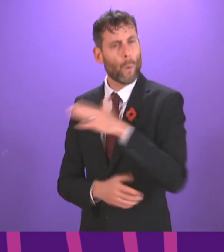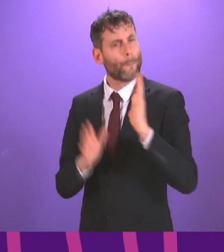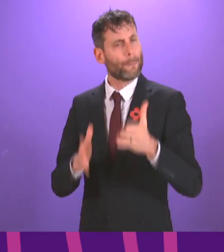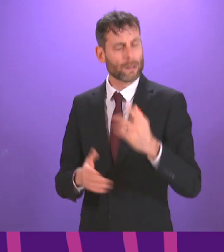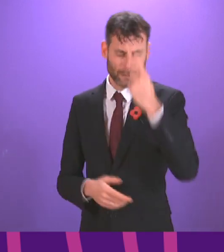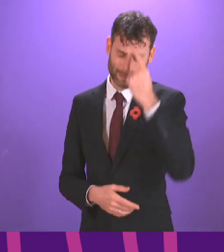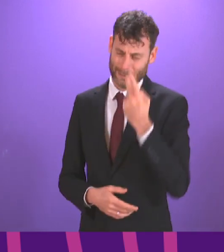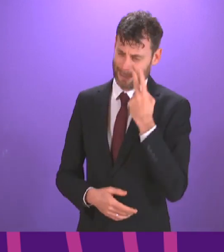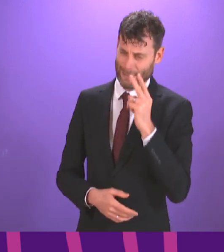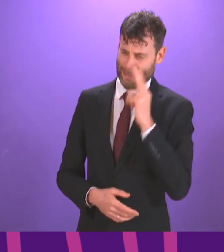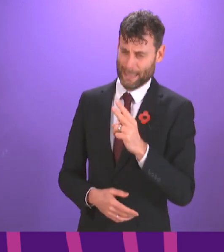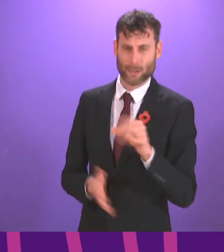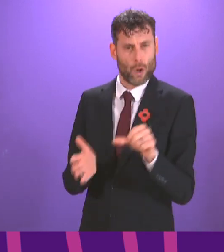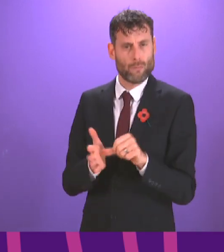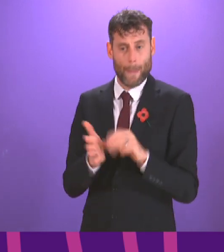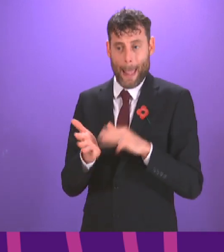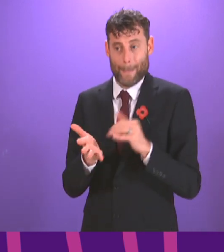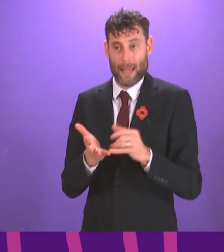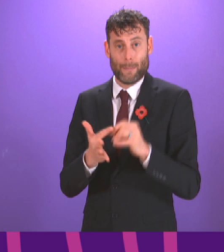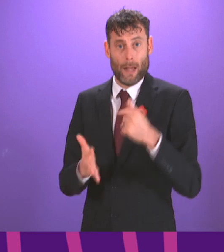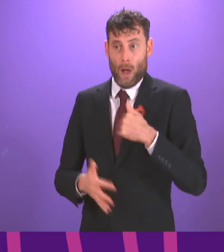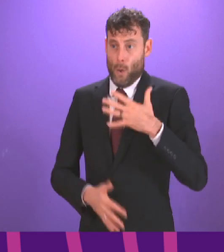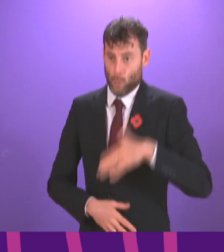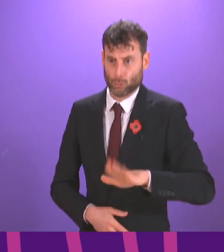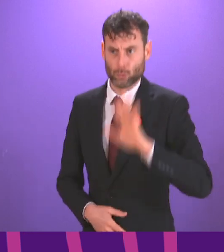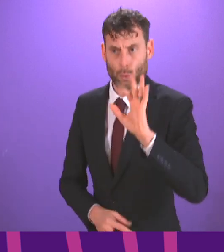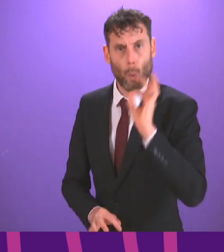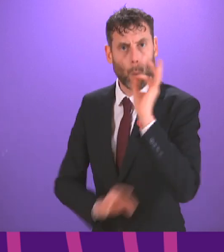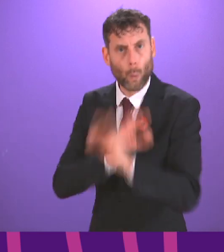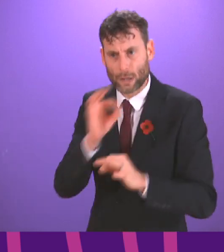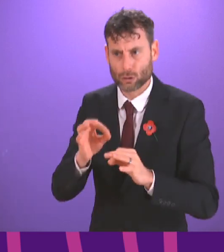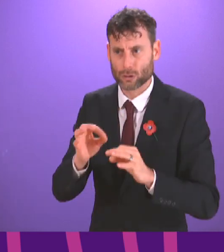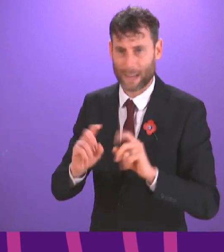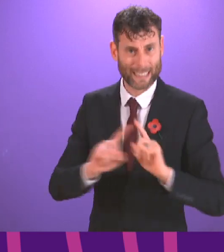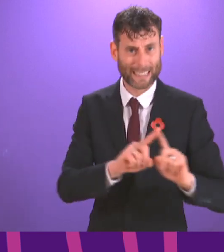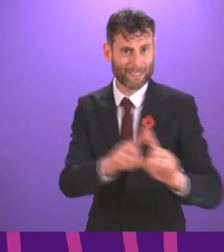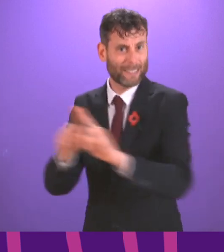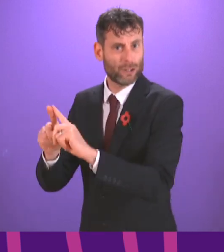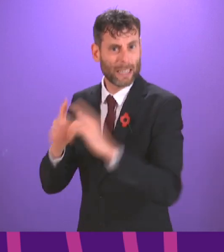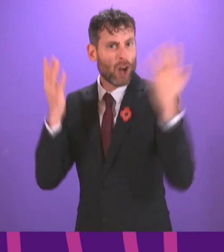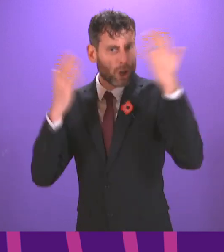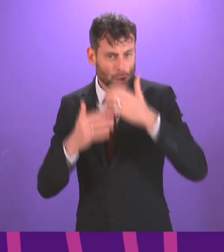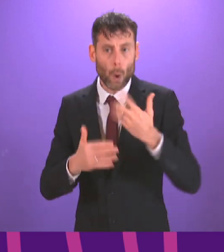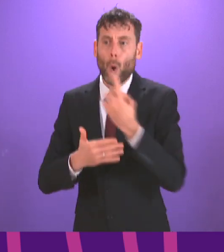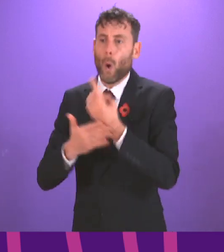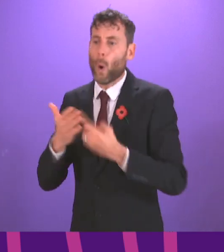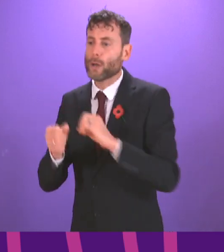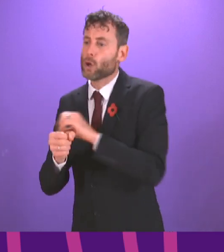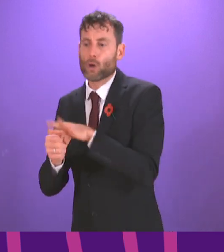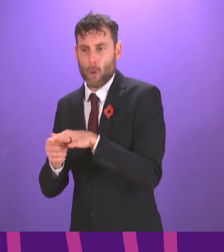is a serious problem about MSPs being able fully to explore all the issues—Covid and non-Covid—in one session.